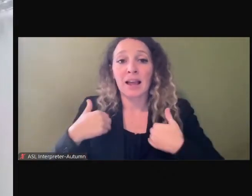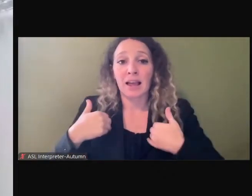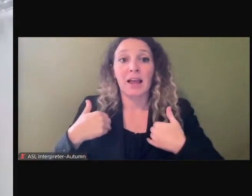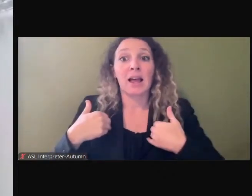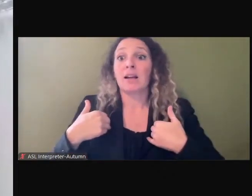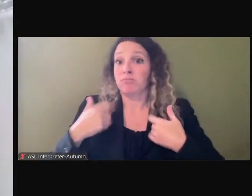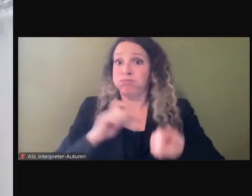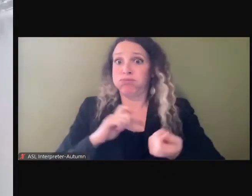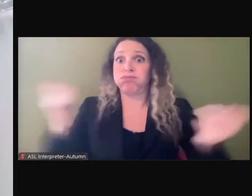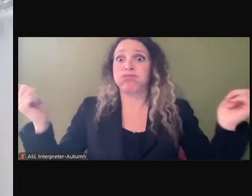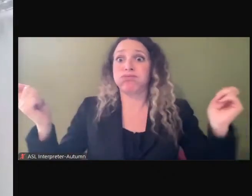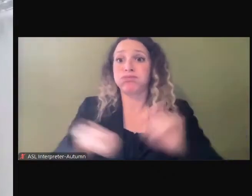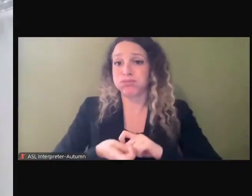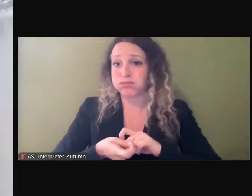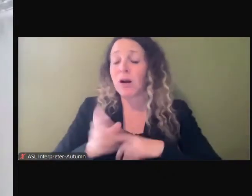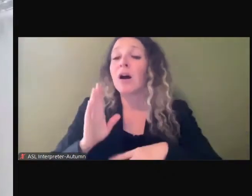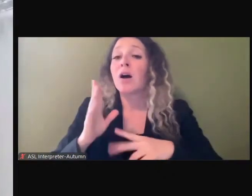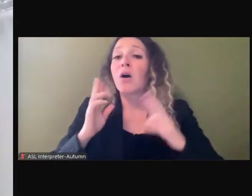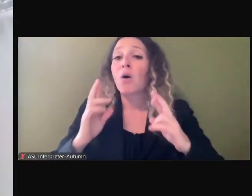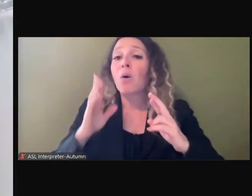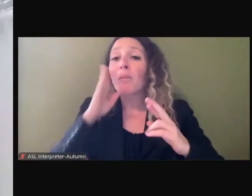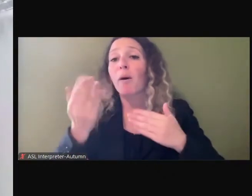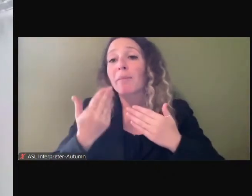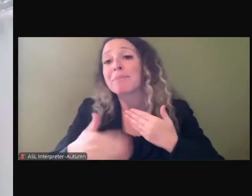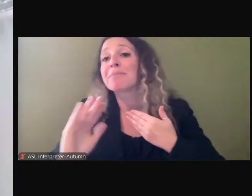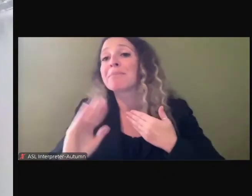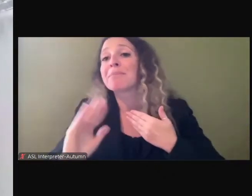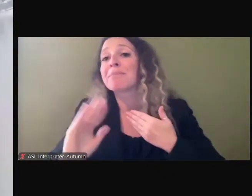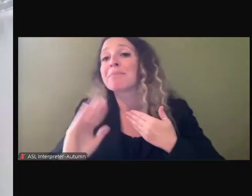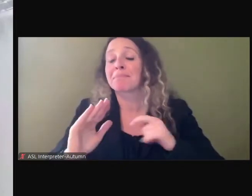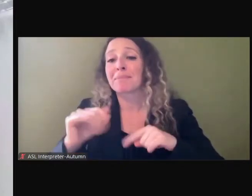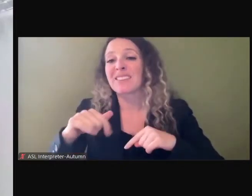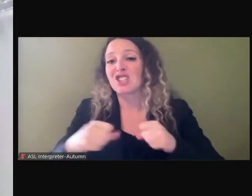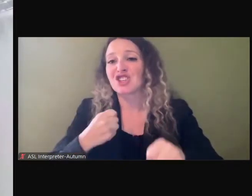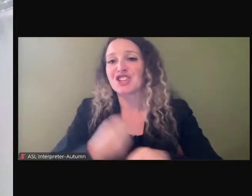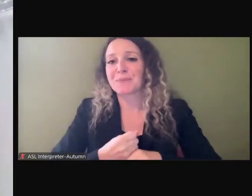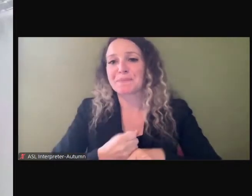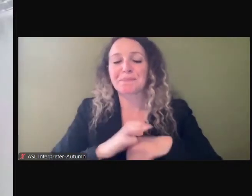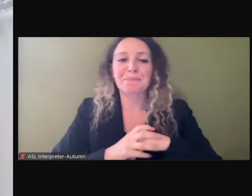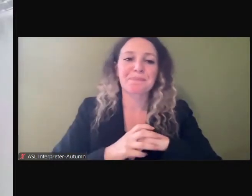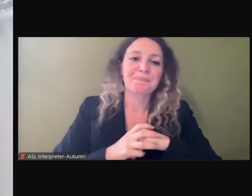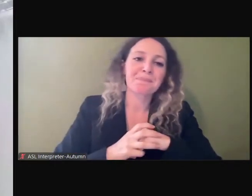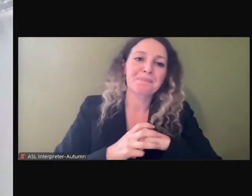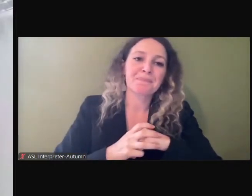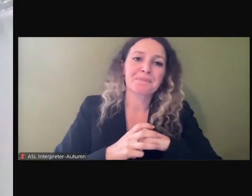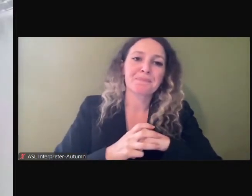telehealth regulatory changes that we hope will extend beyond this year. These include